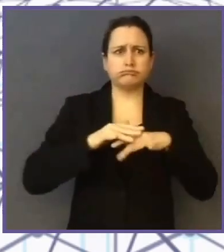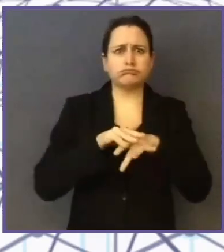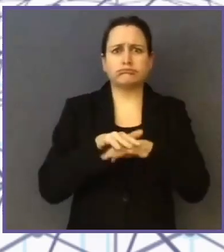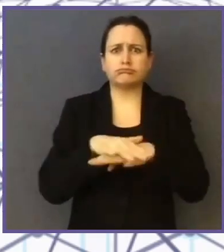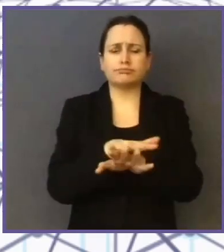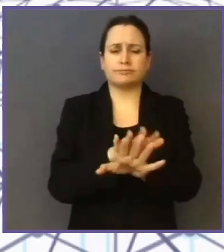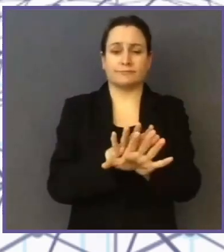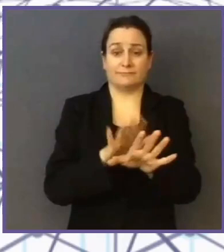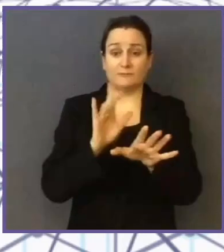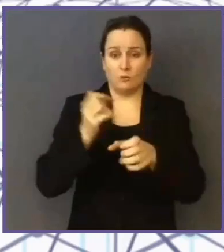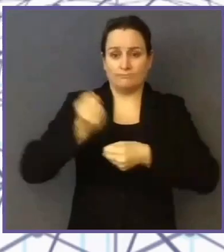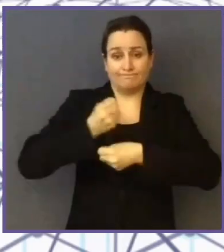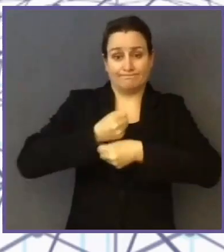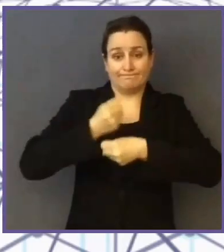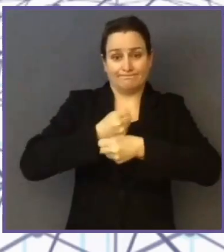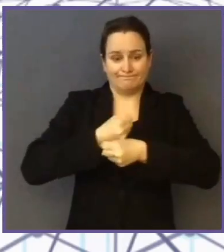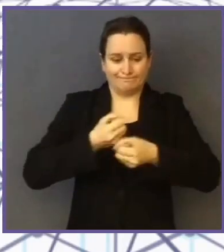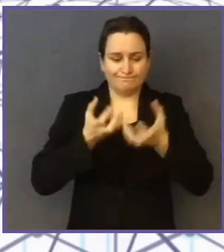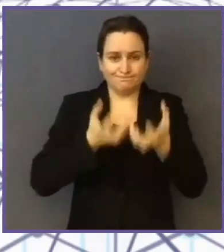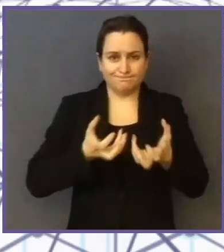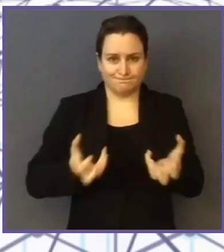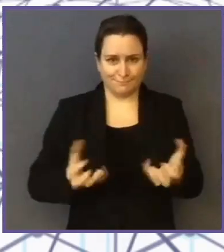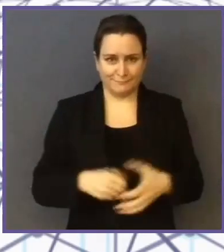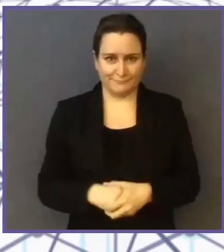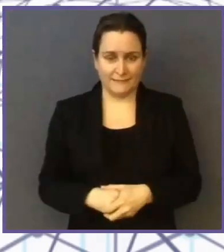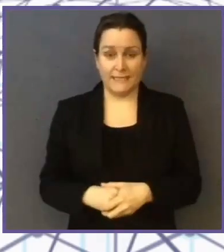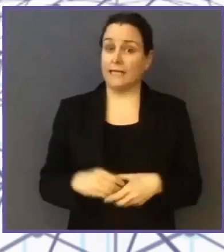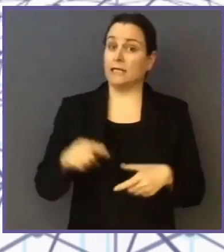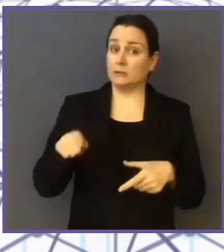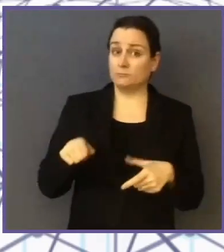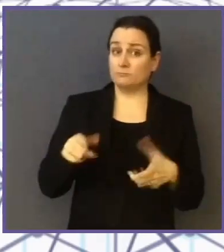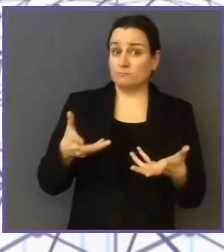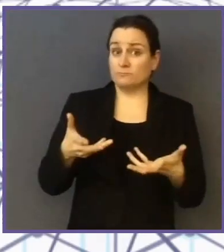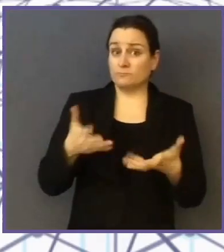It's been vital for technological advancement and it's certainly vital for the assistive